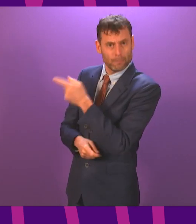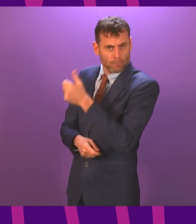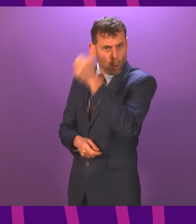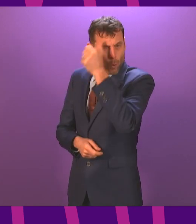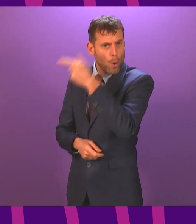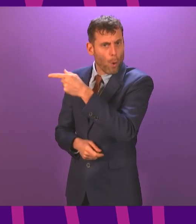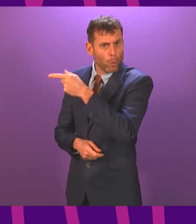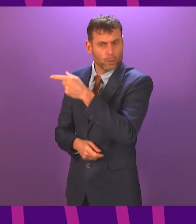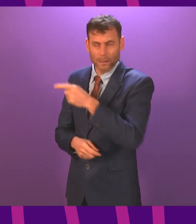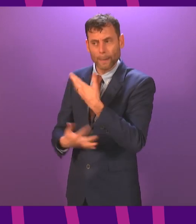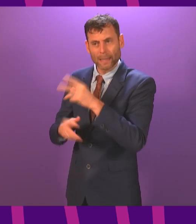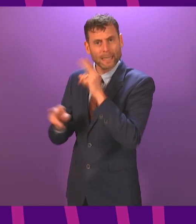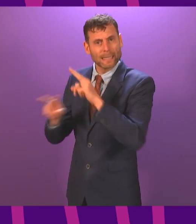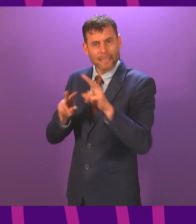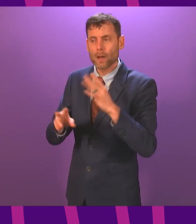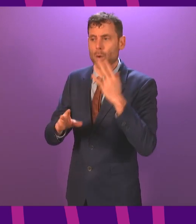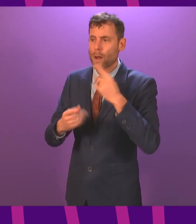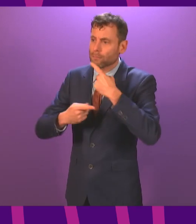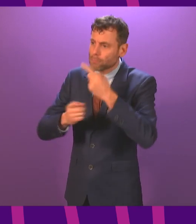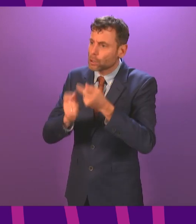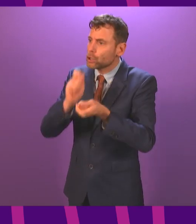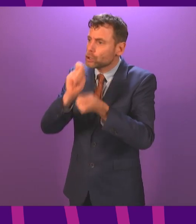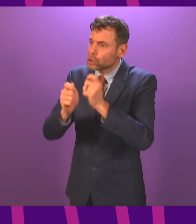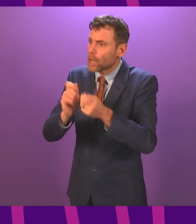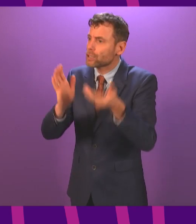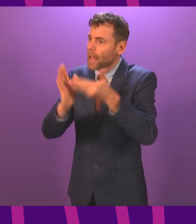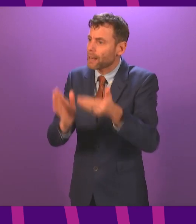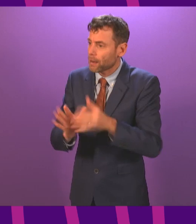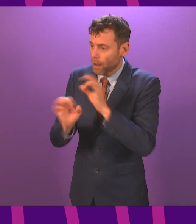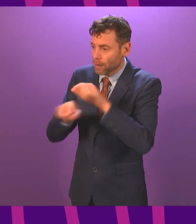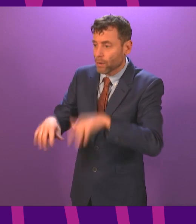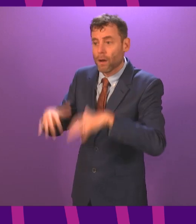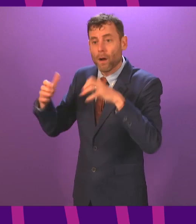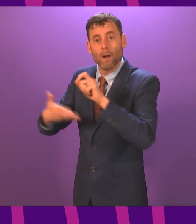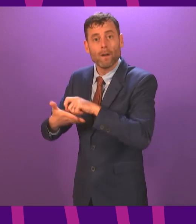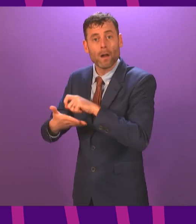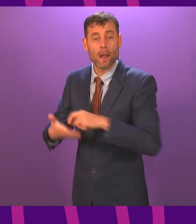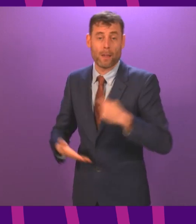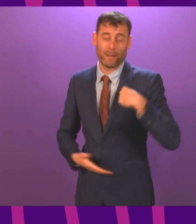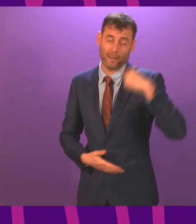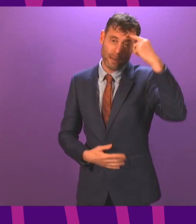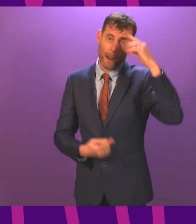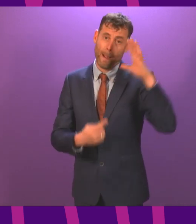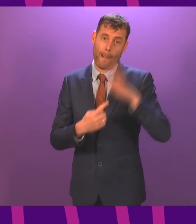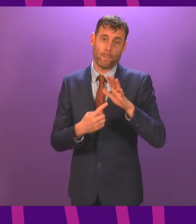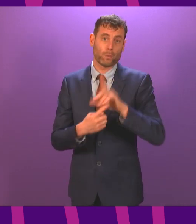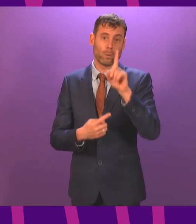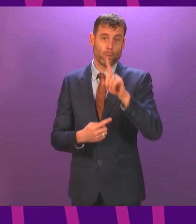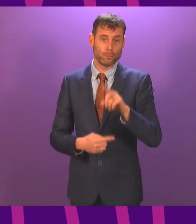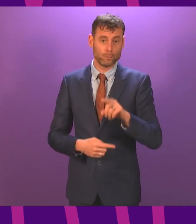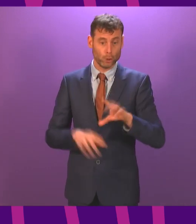I have made it clear that all that I care about is that we do what is necessary to control